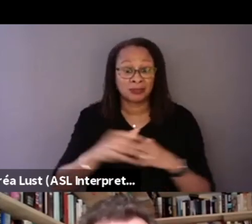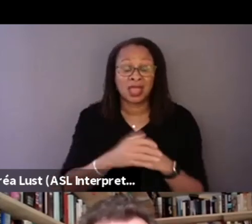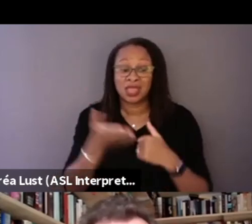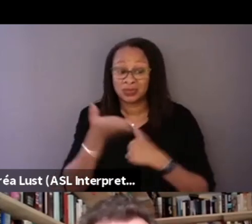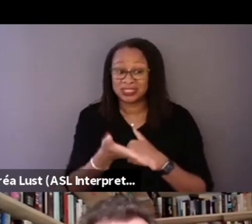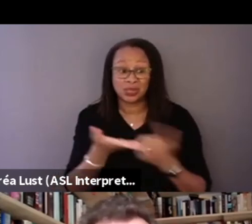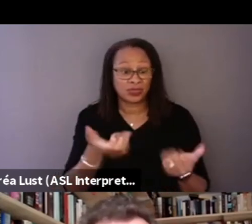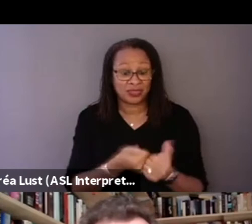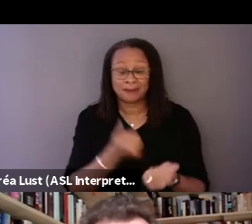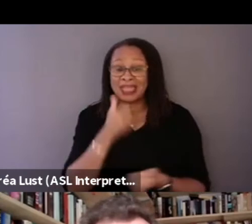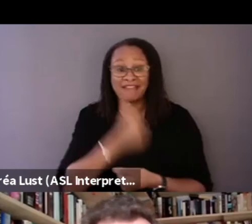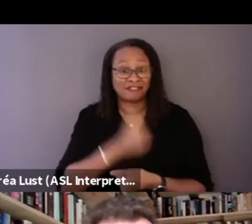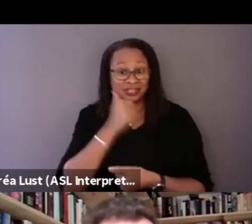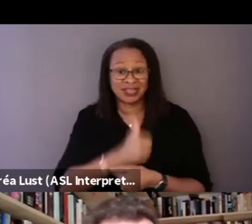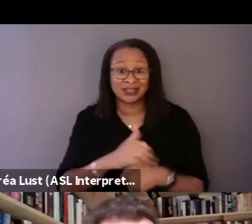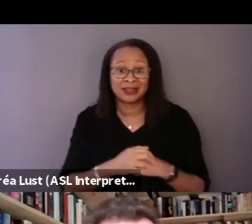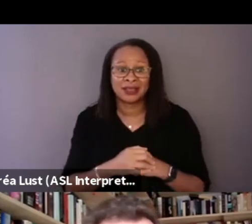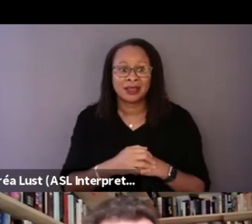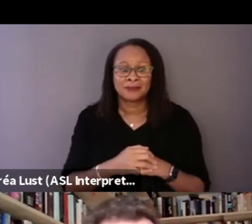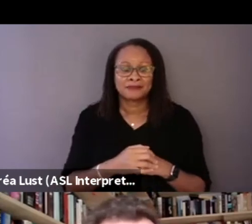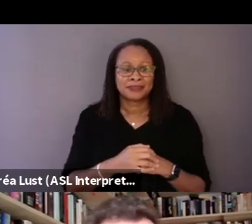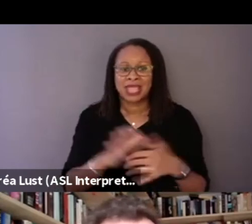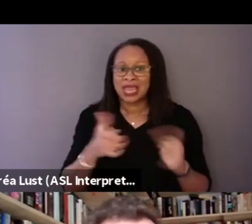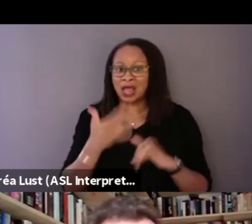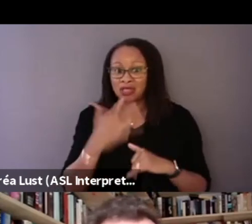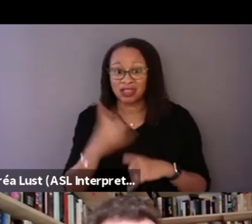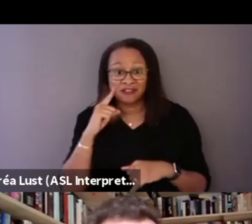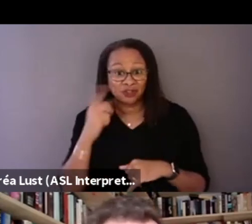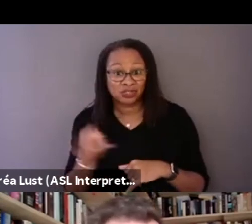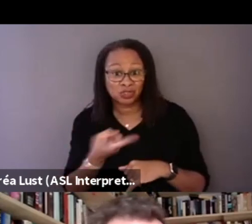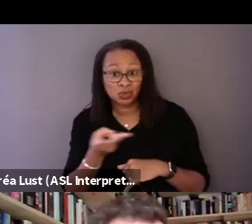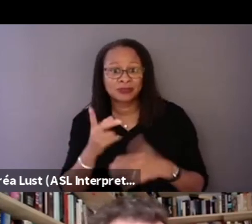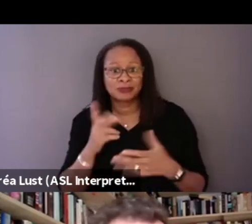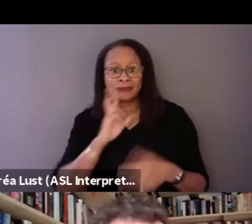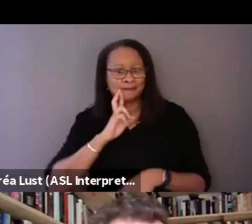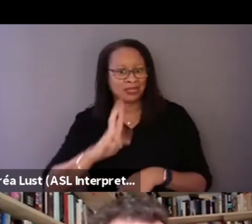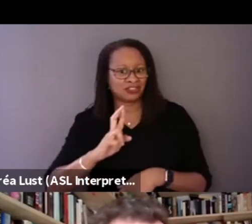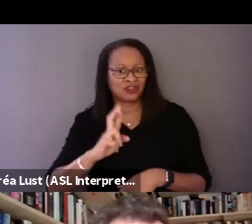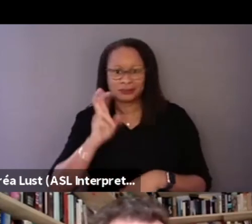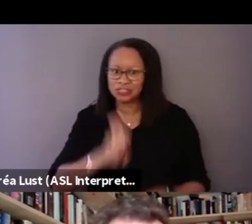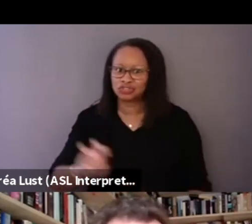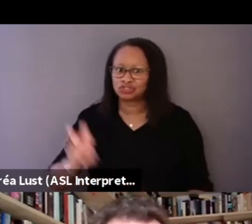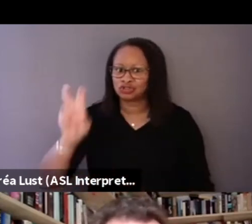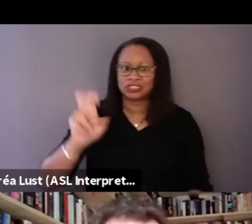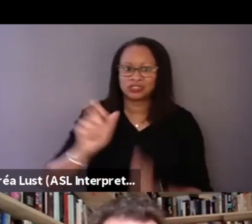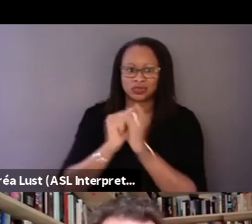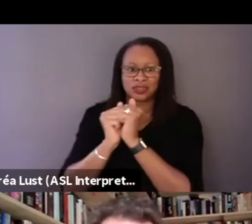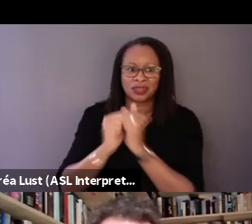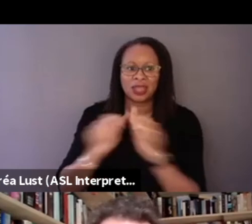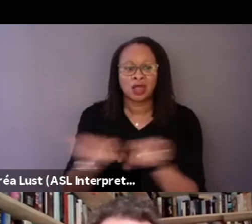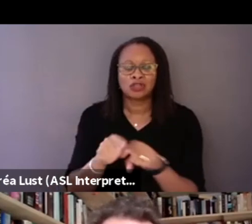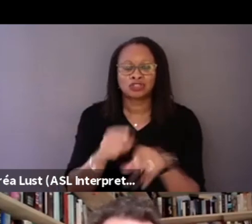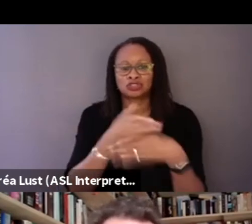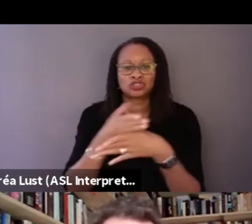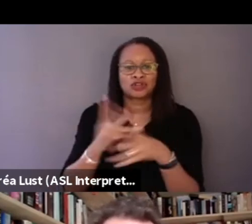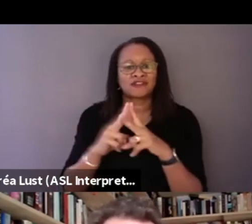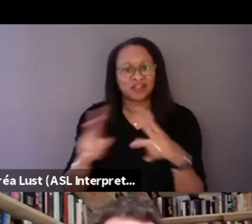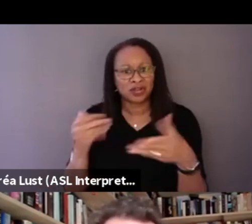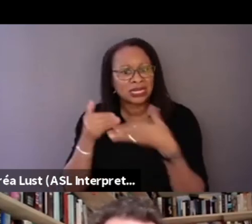and how lucky were the two of them to be best friends and going on that journey, but also sharing a really intimate and, you know,